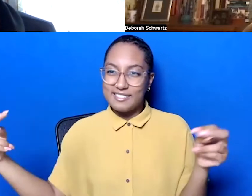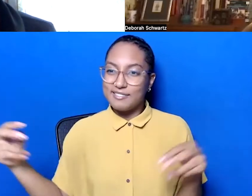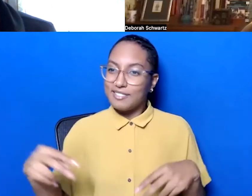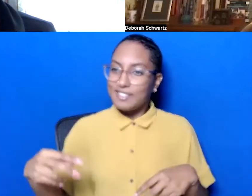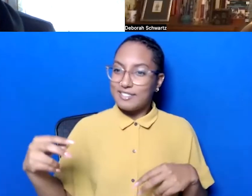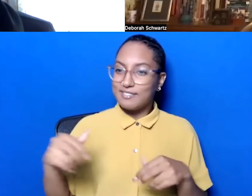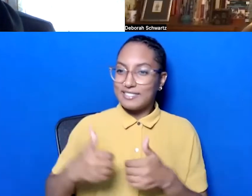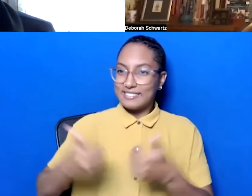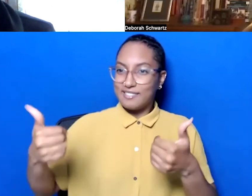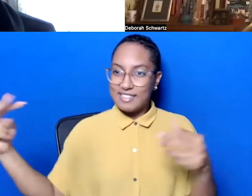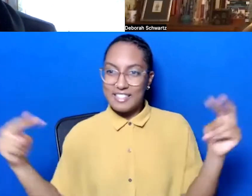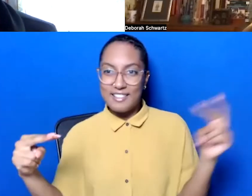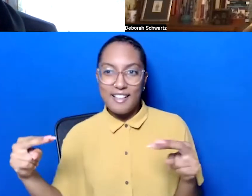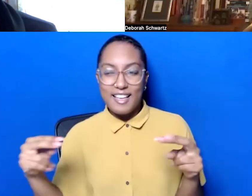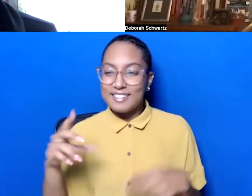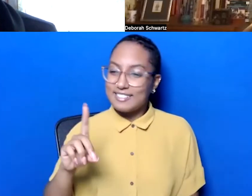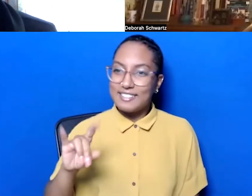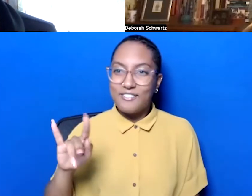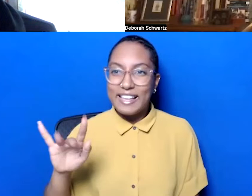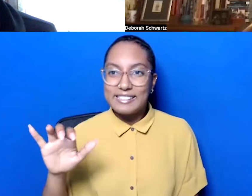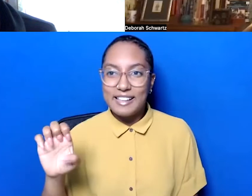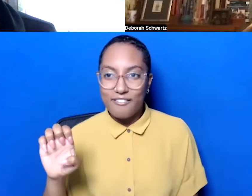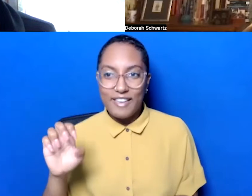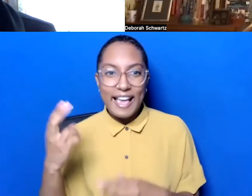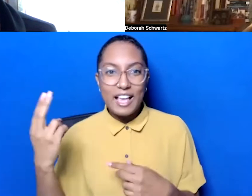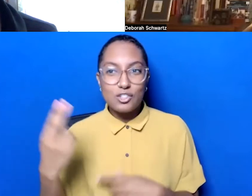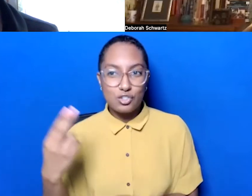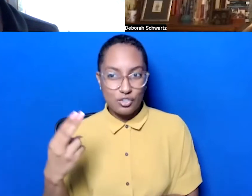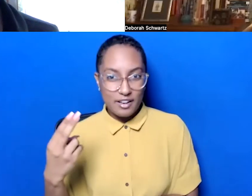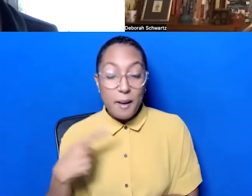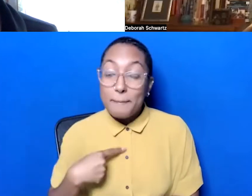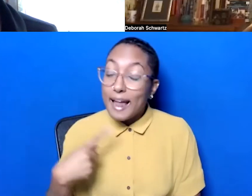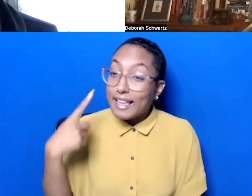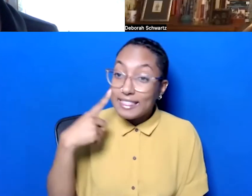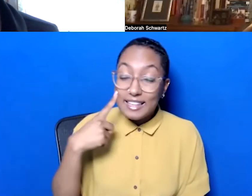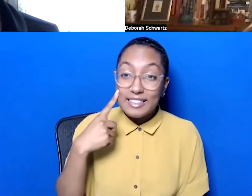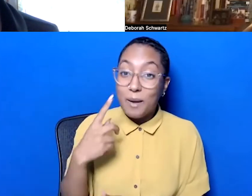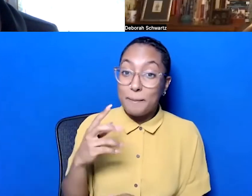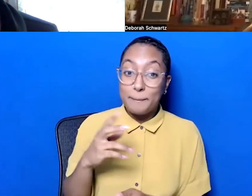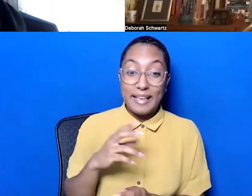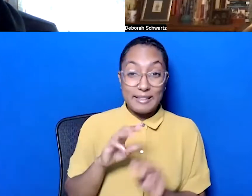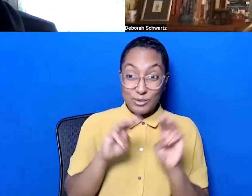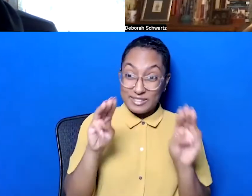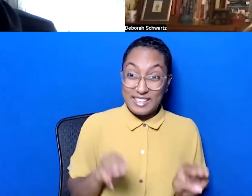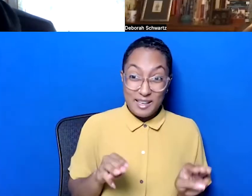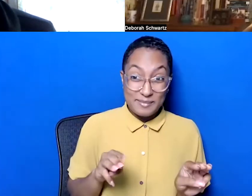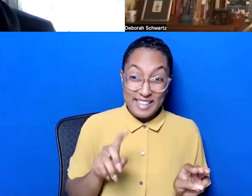what's divisive, but I think museums have to continue to push. I know some museums are afraid.